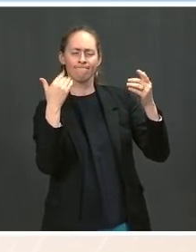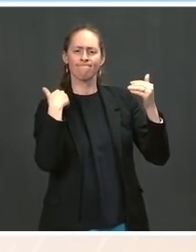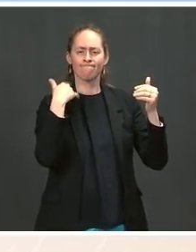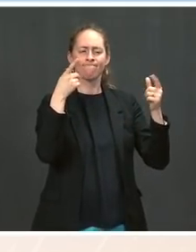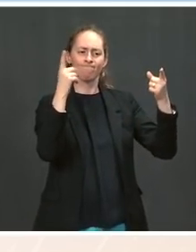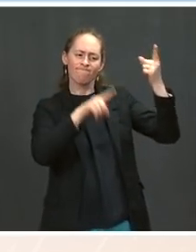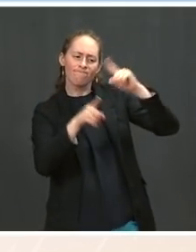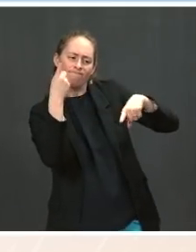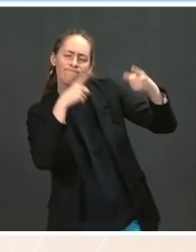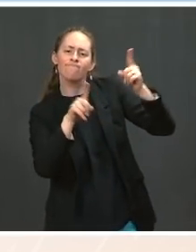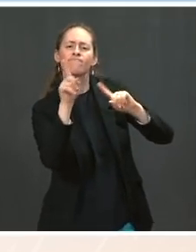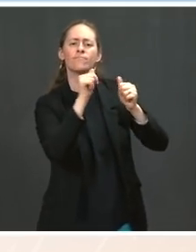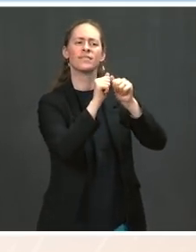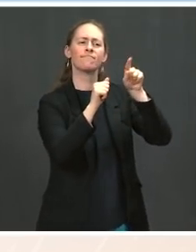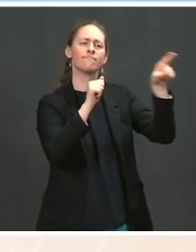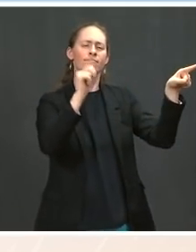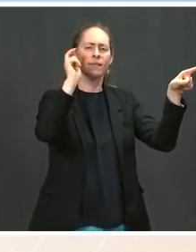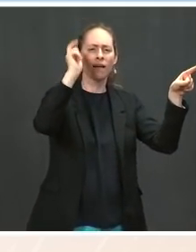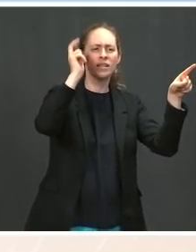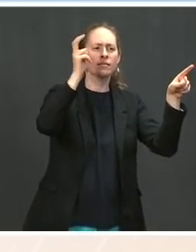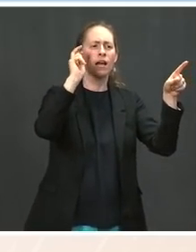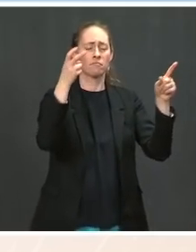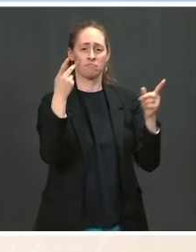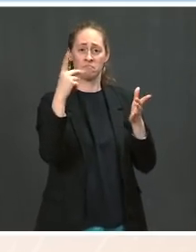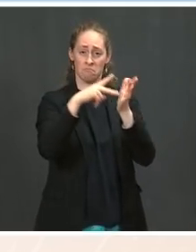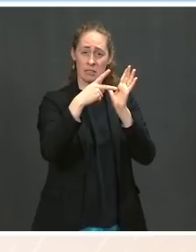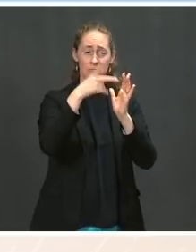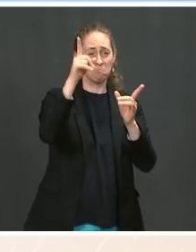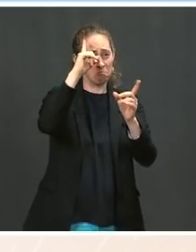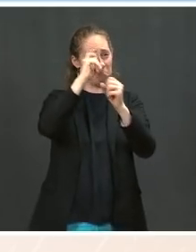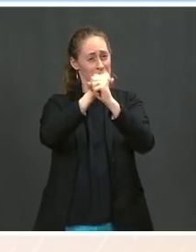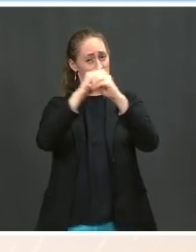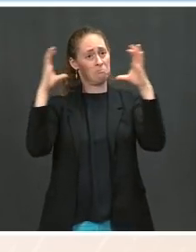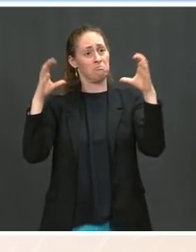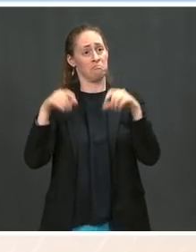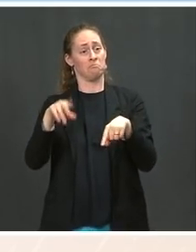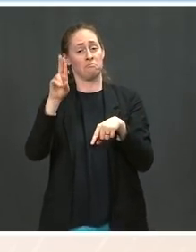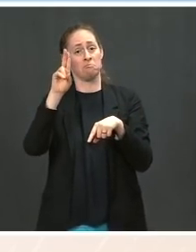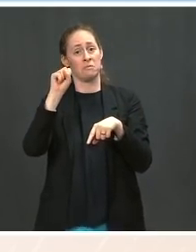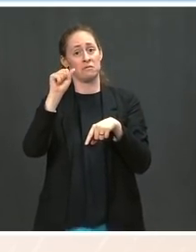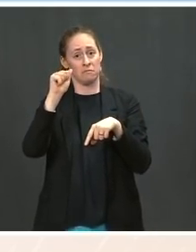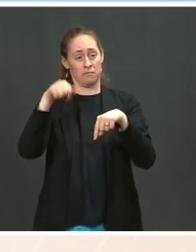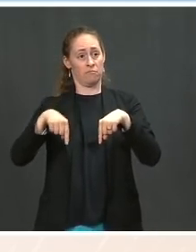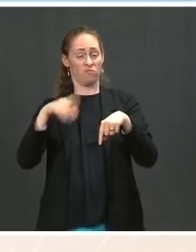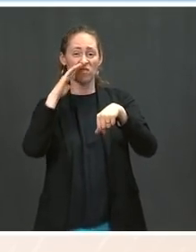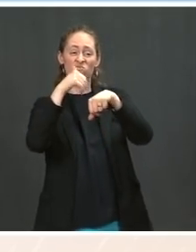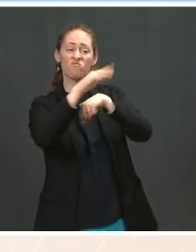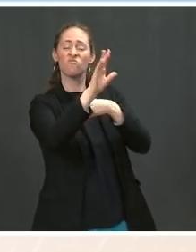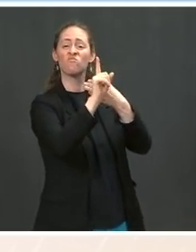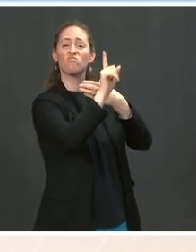Do you expect the United States will have an ambassador in Afghanistan before the troops leave?